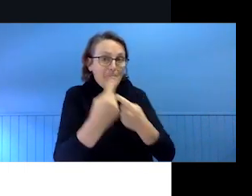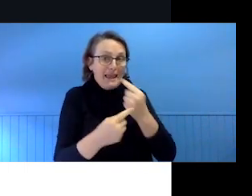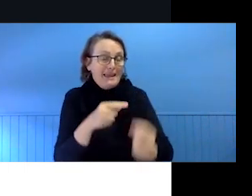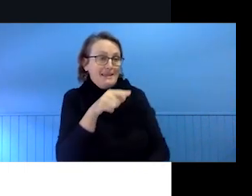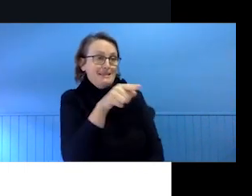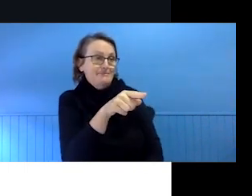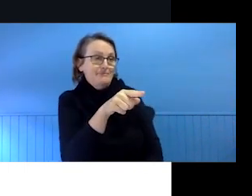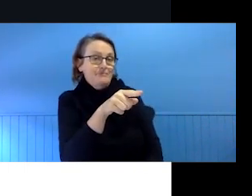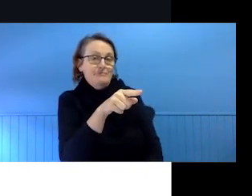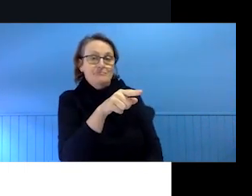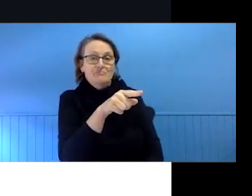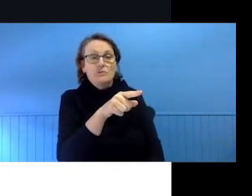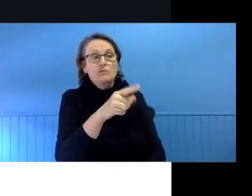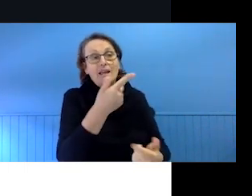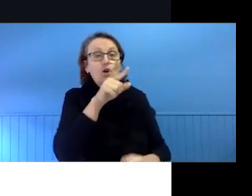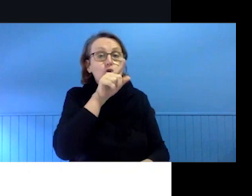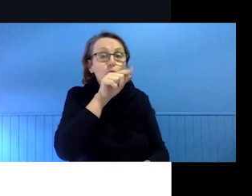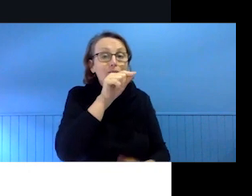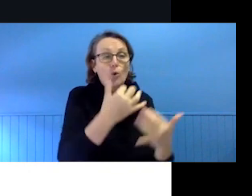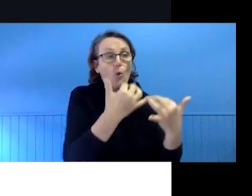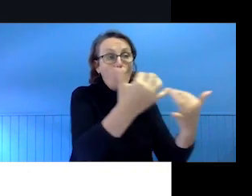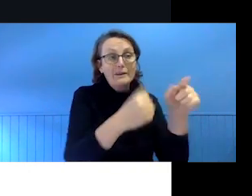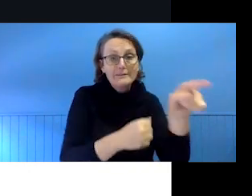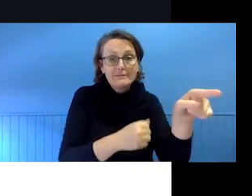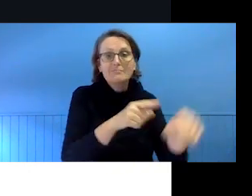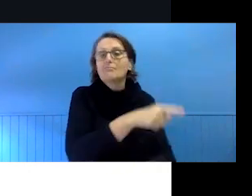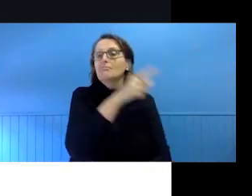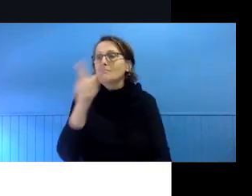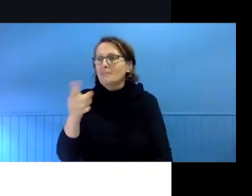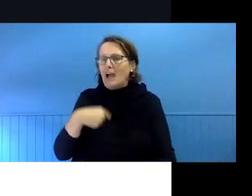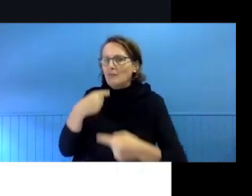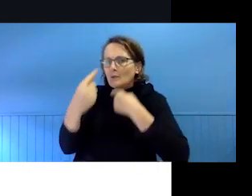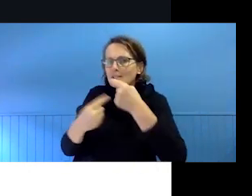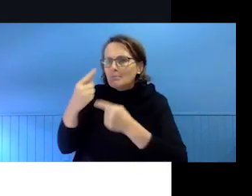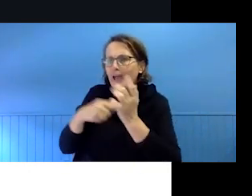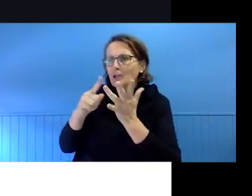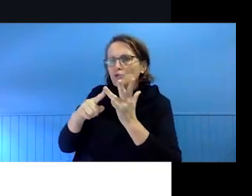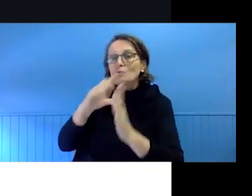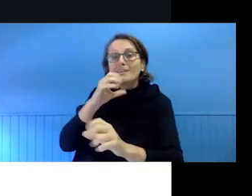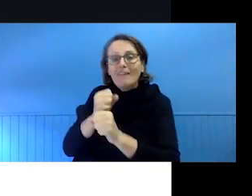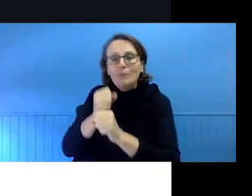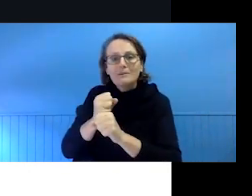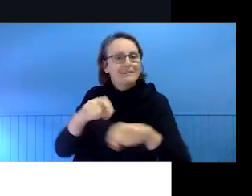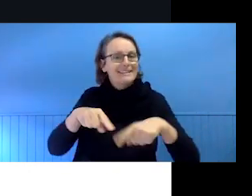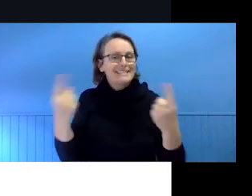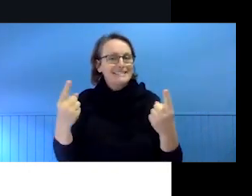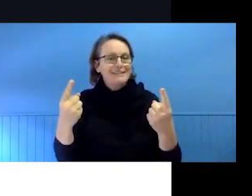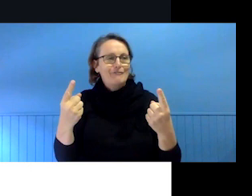follows you on Twitter, that may be very different to the way you want to speak to a funding partner or government.